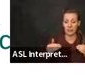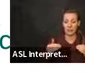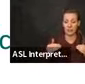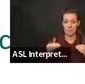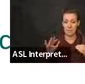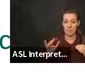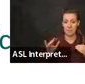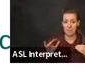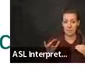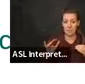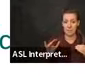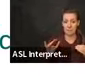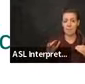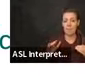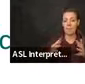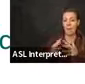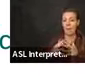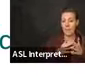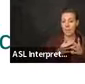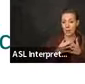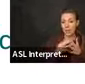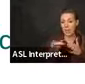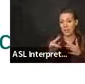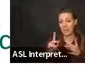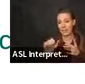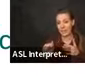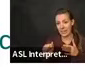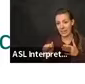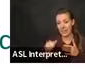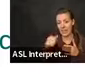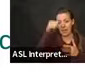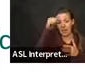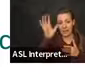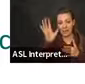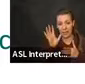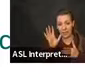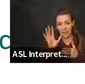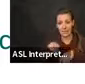American Indian, Alaskan Native population and multiracial populations have a smaller